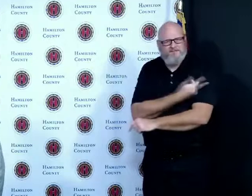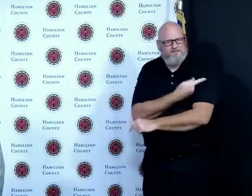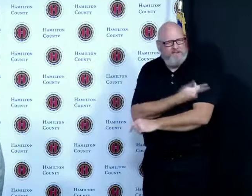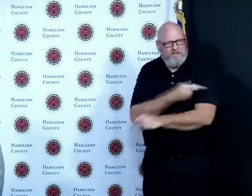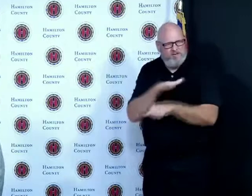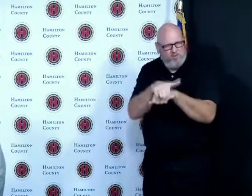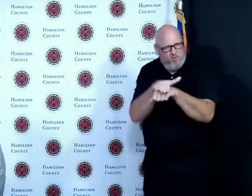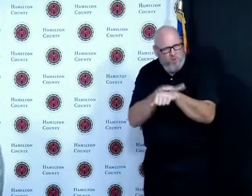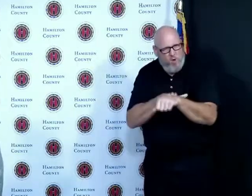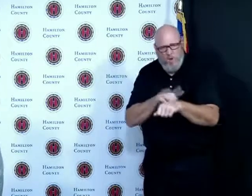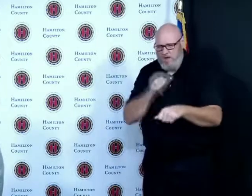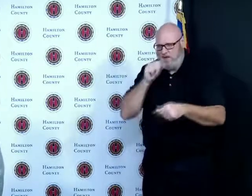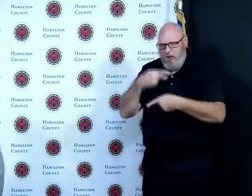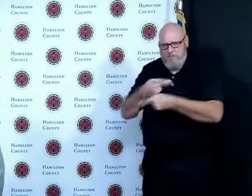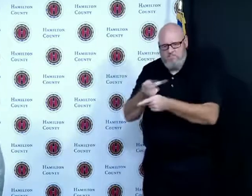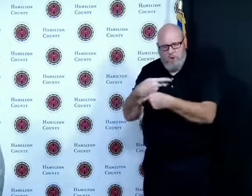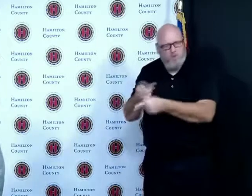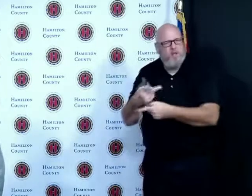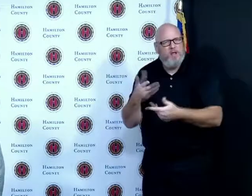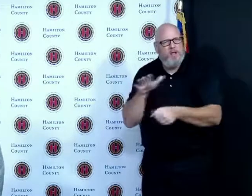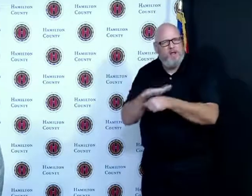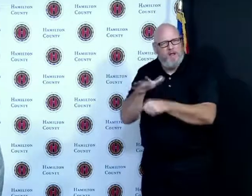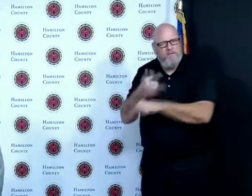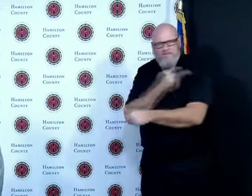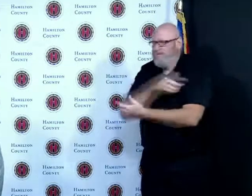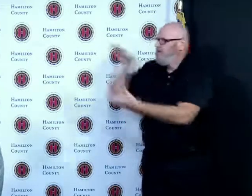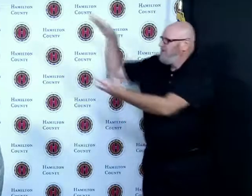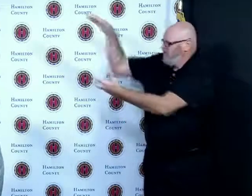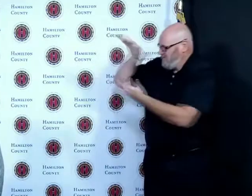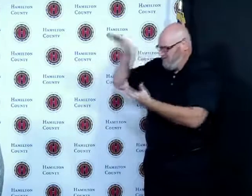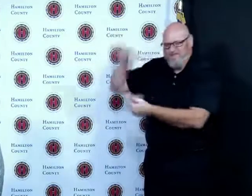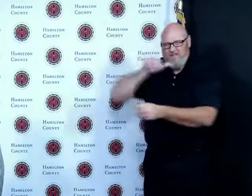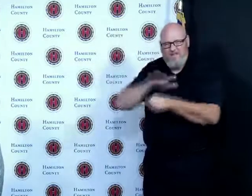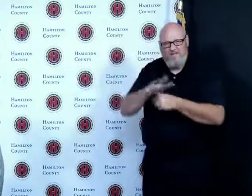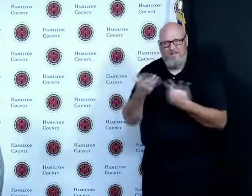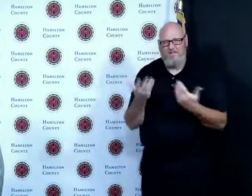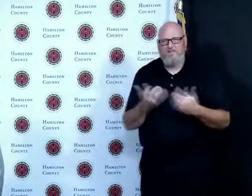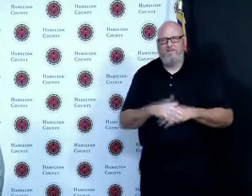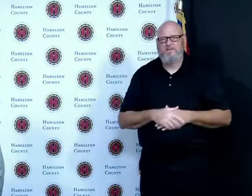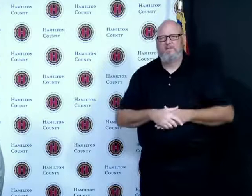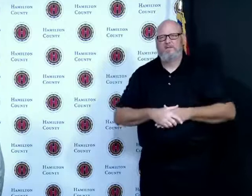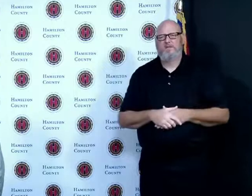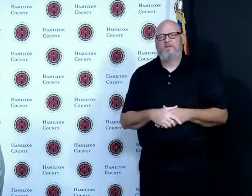but what I can assure us of is that we in Hamilton County have developed processes that enable people